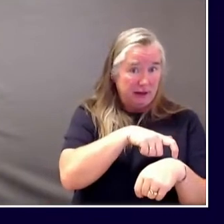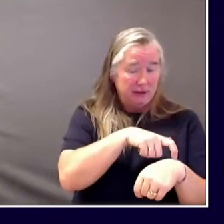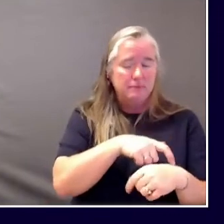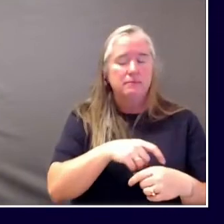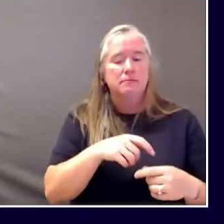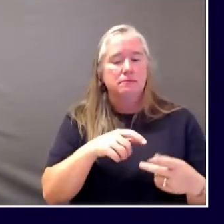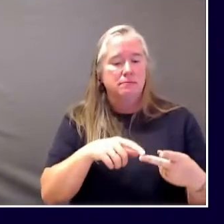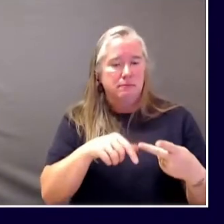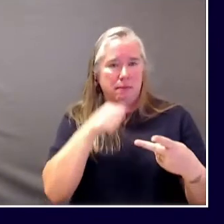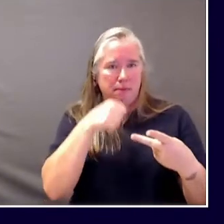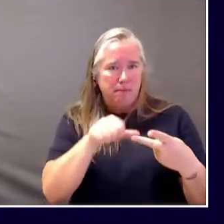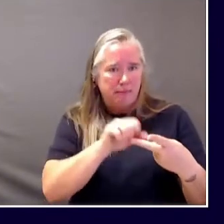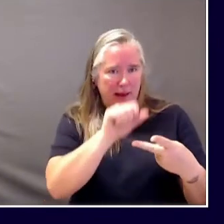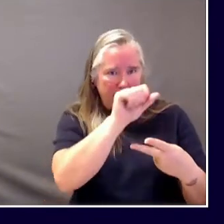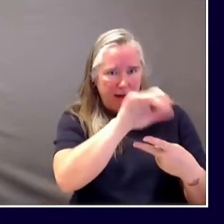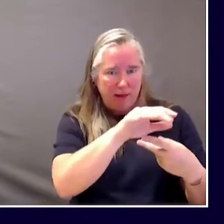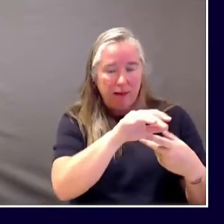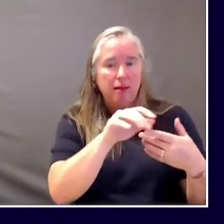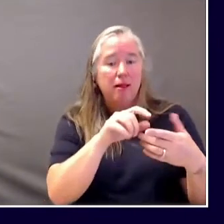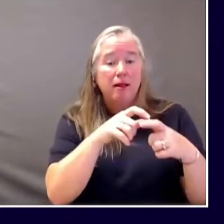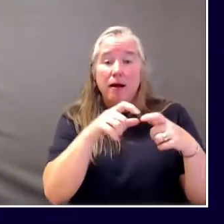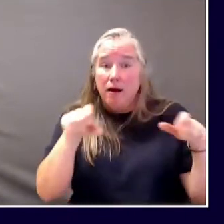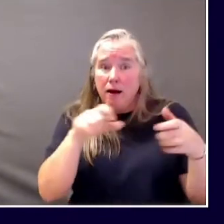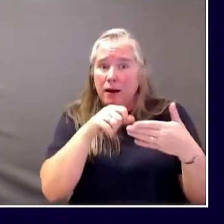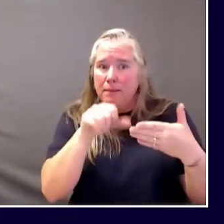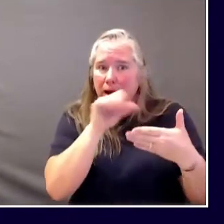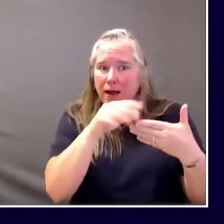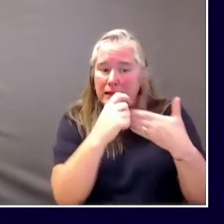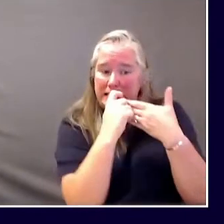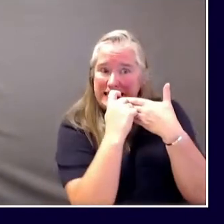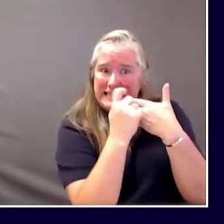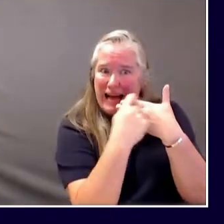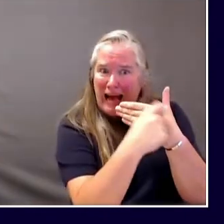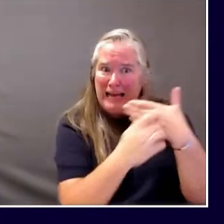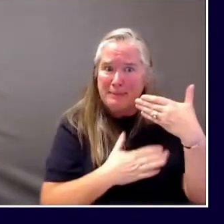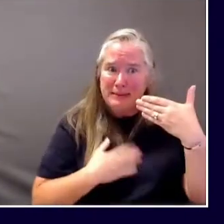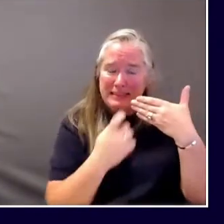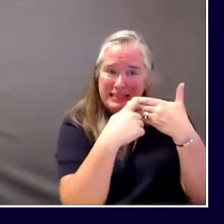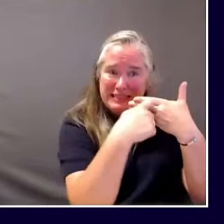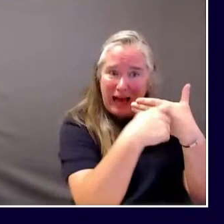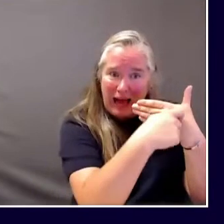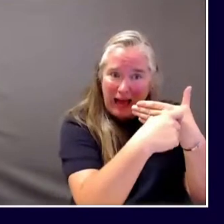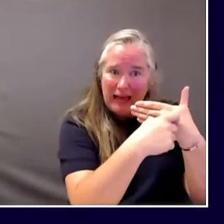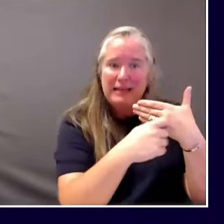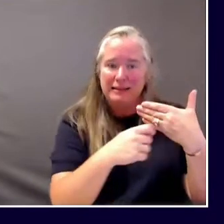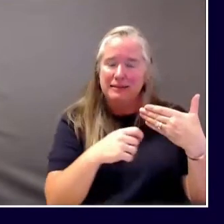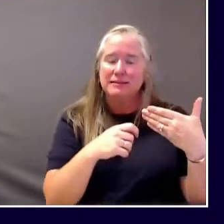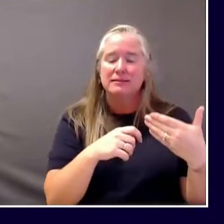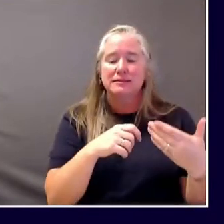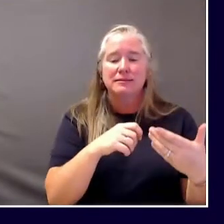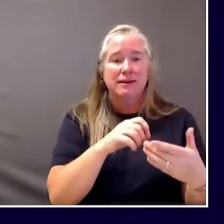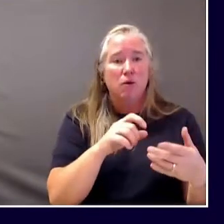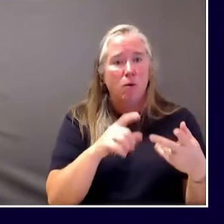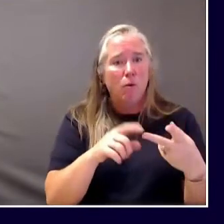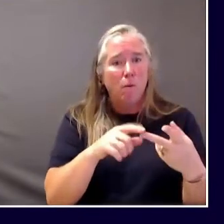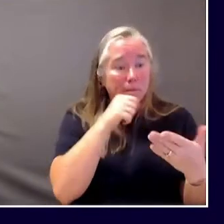ballot in the sealed envelope